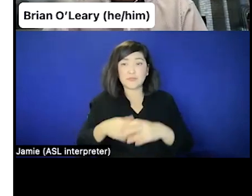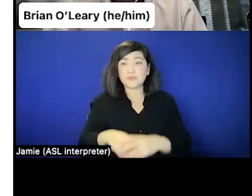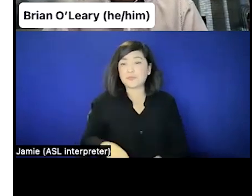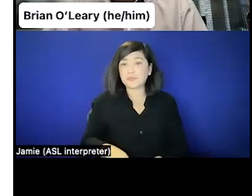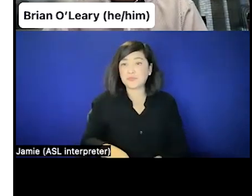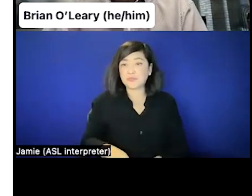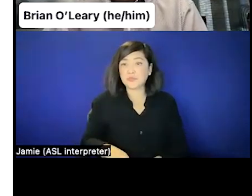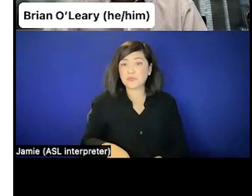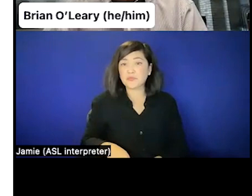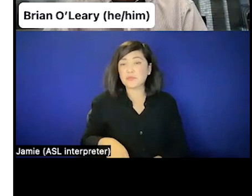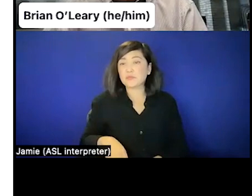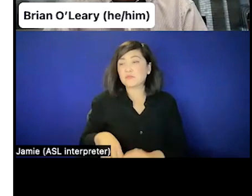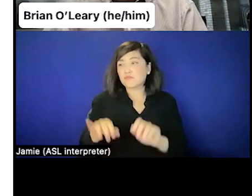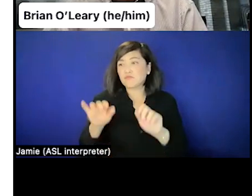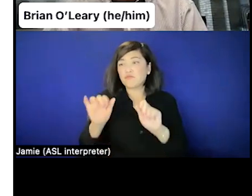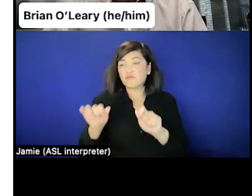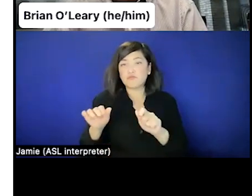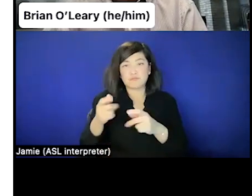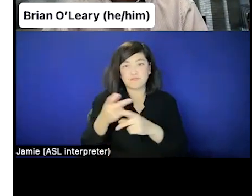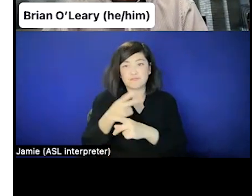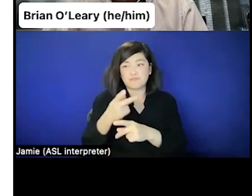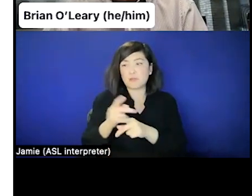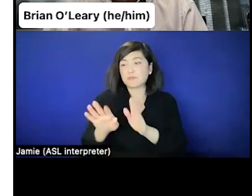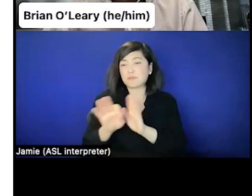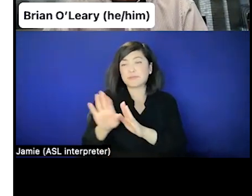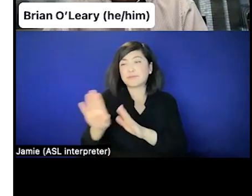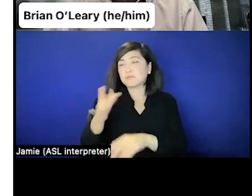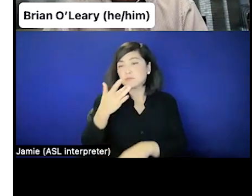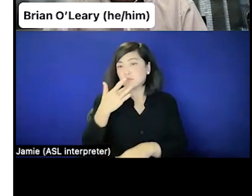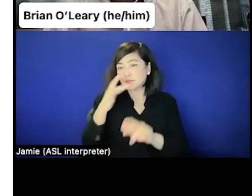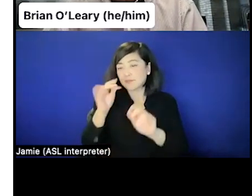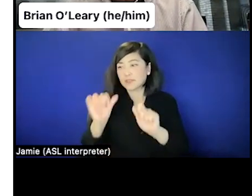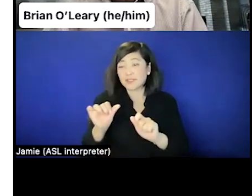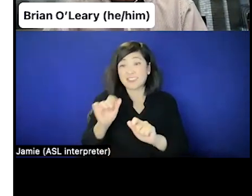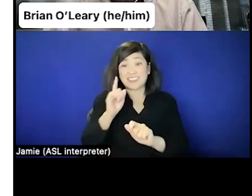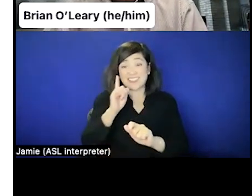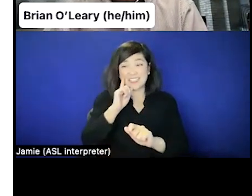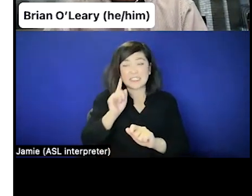around that. I think it would give the industry a better understanding of trends, opportunities,